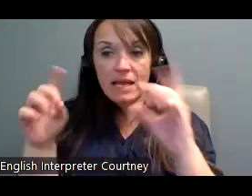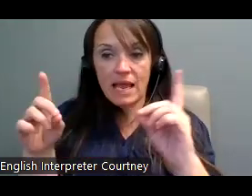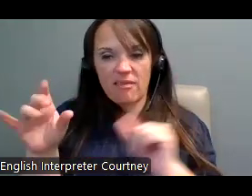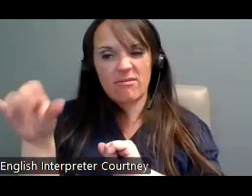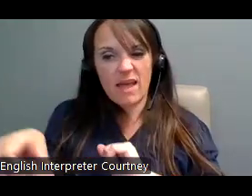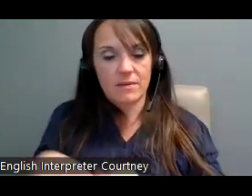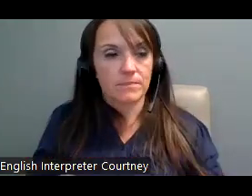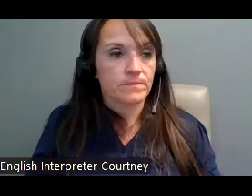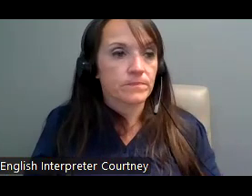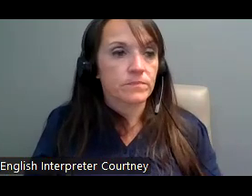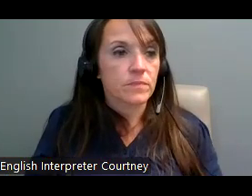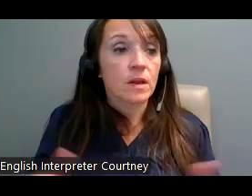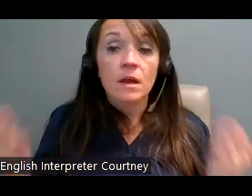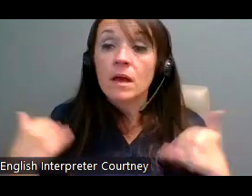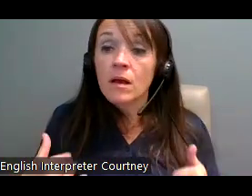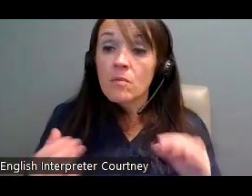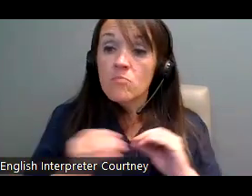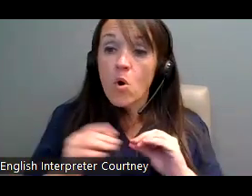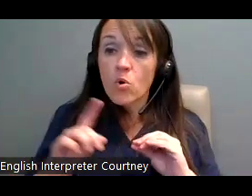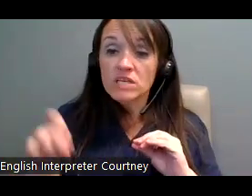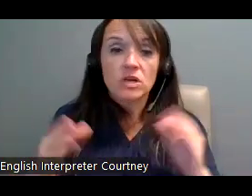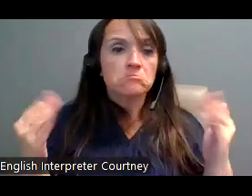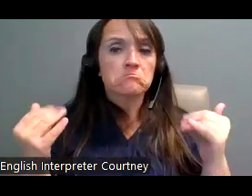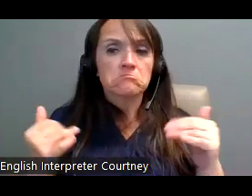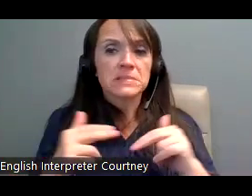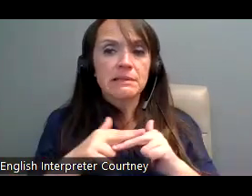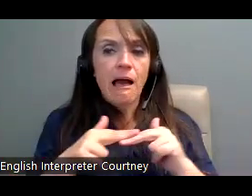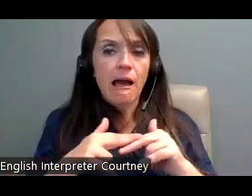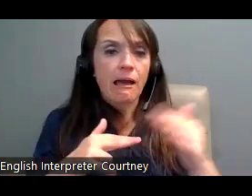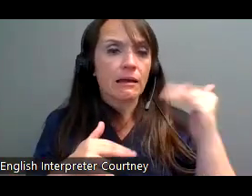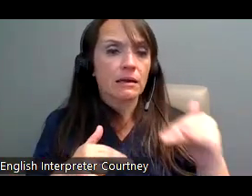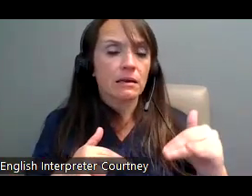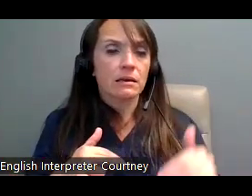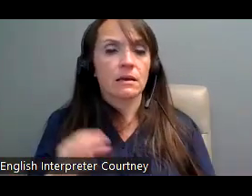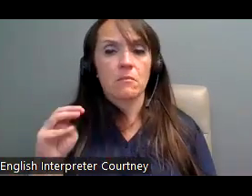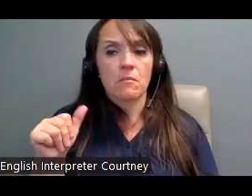and if we can move to the next slide, so we have Margie's contact information is they need it,